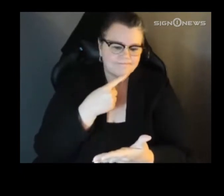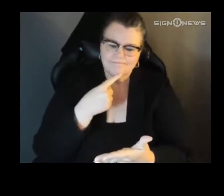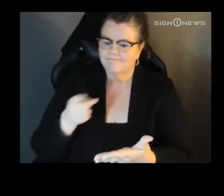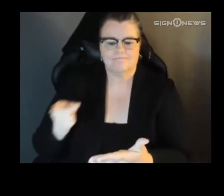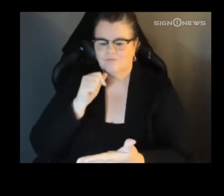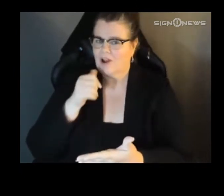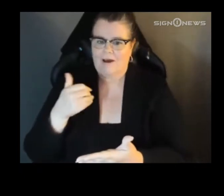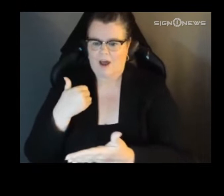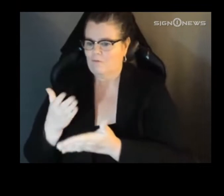so to me okay